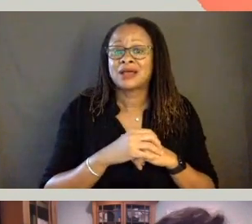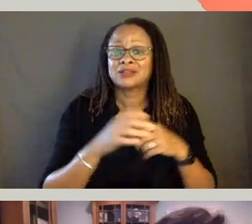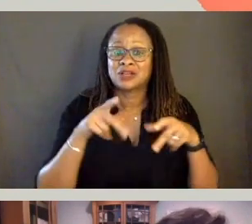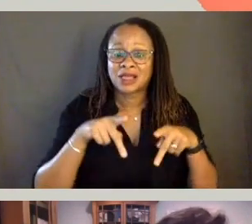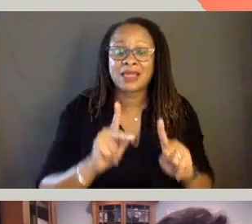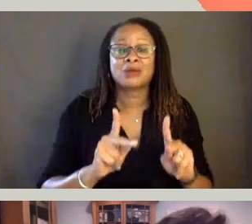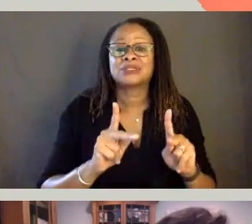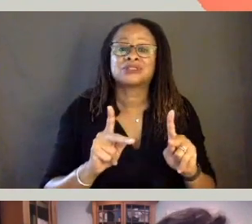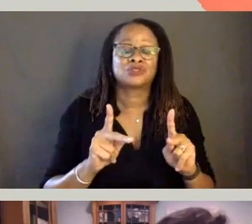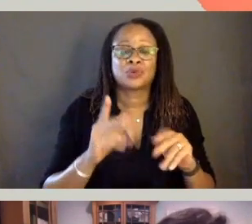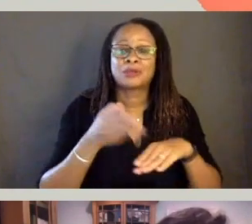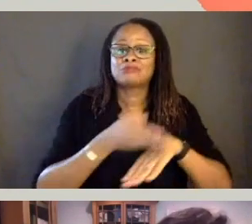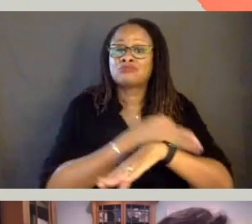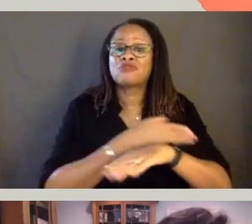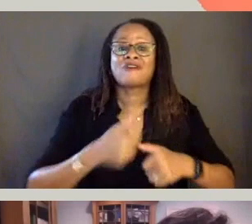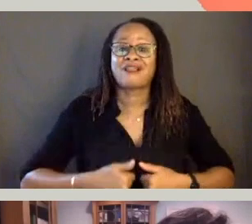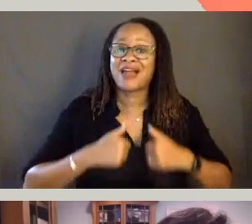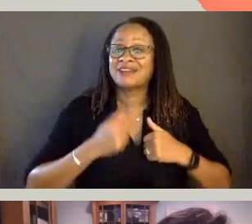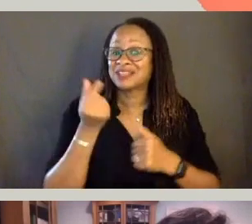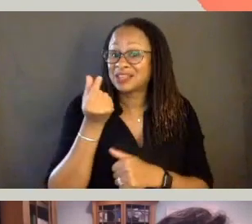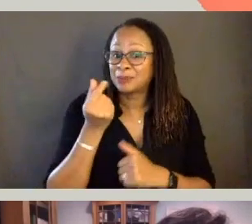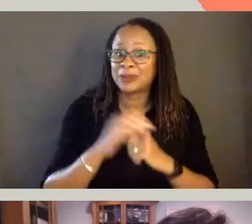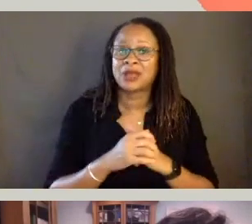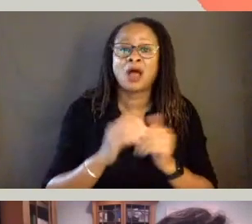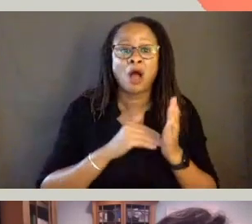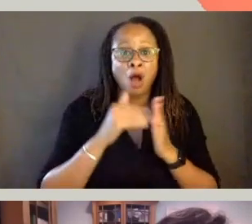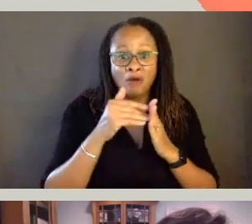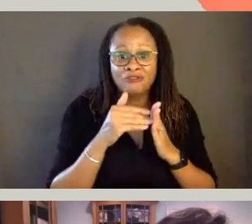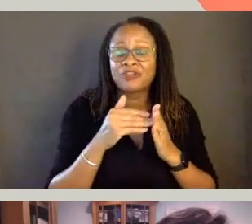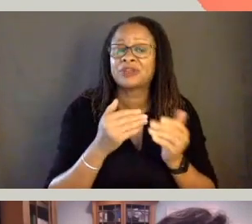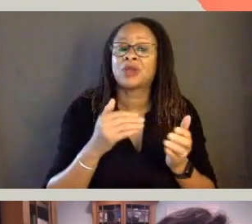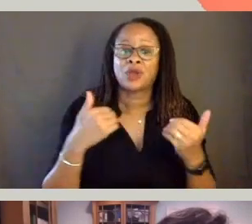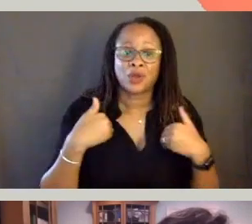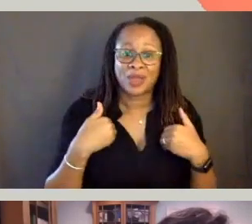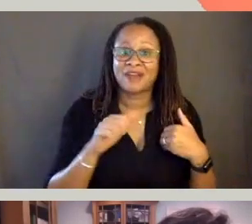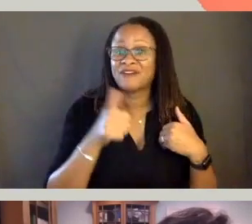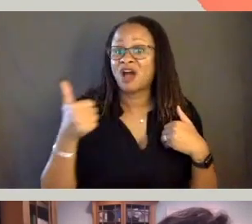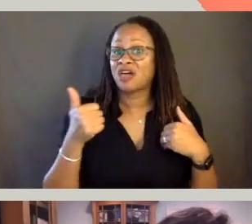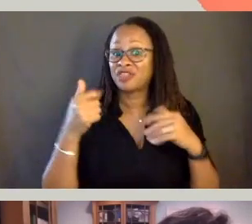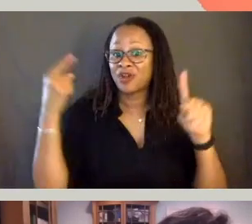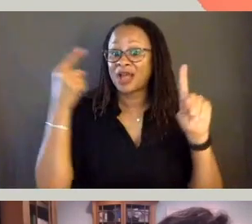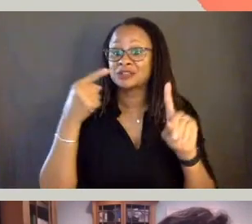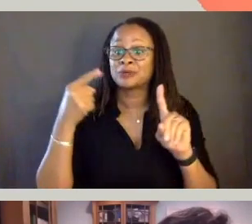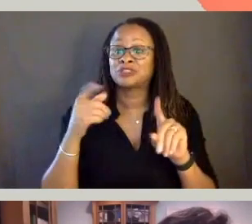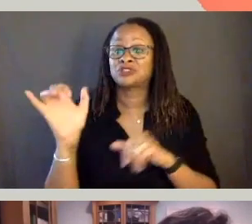even just a little bit, right? But often, we actually have other aspirations also,